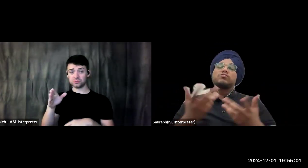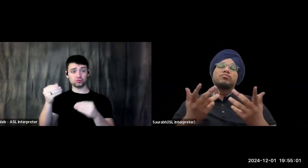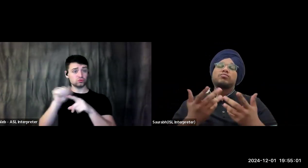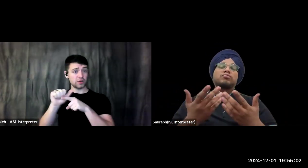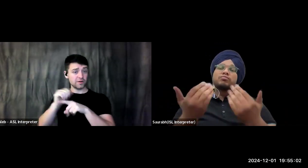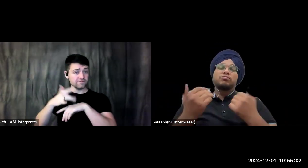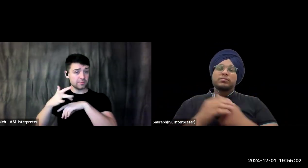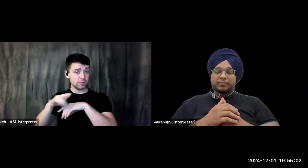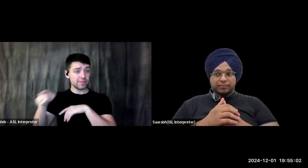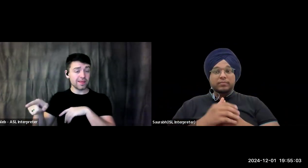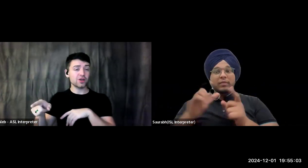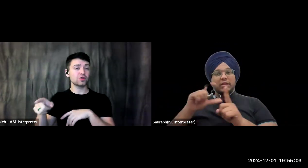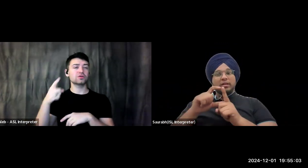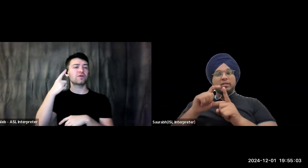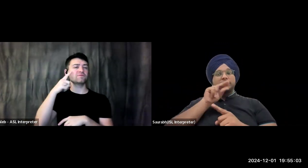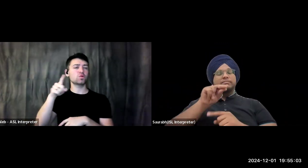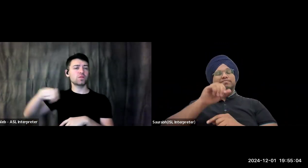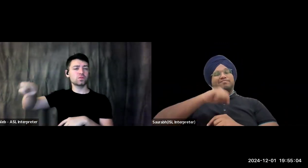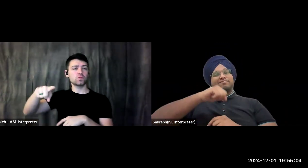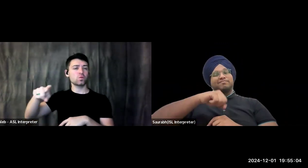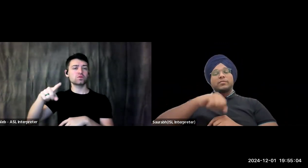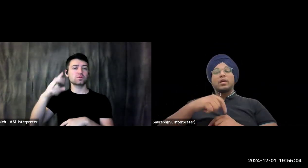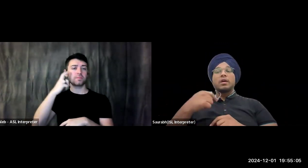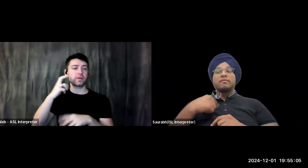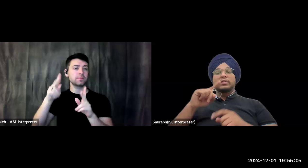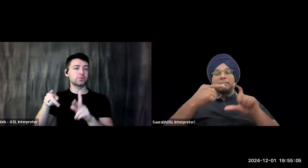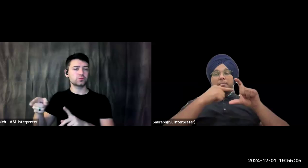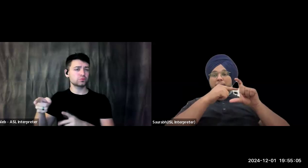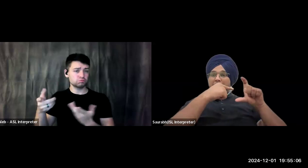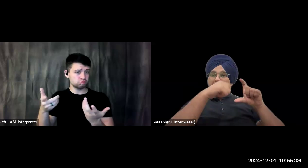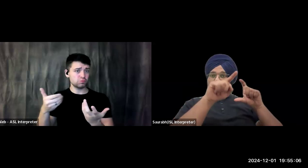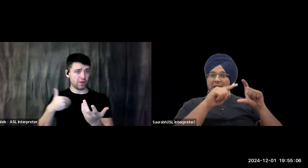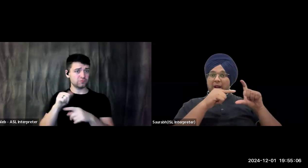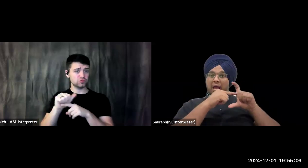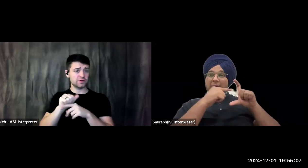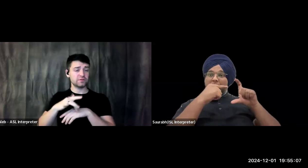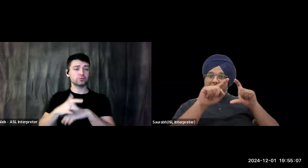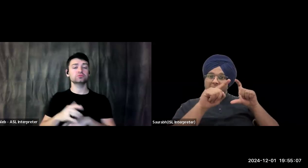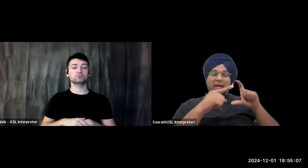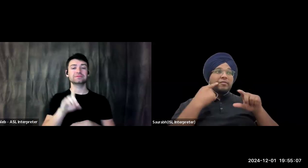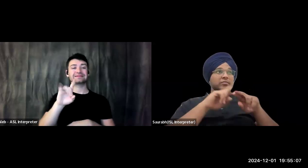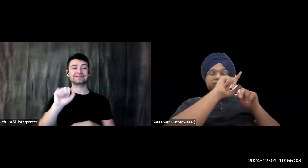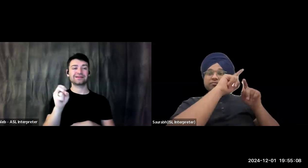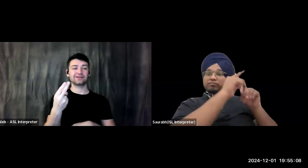[Dinesh speaking] Yes, actually we send a mail to them or if somebody approaches,